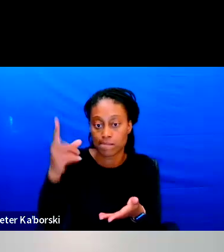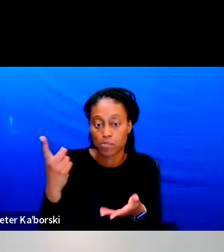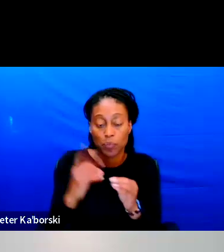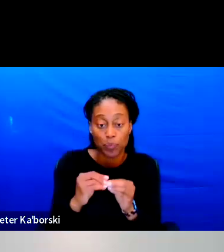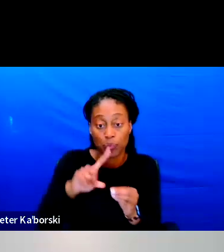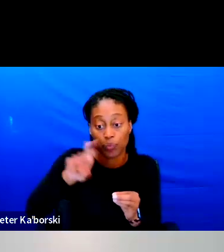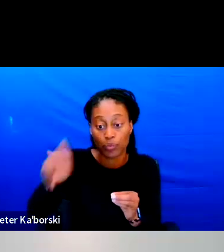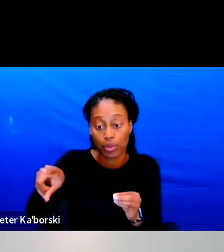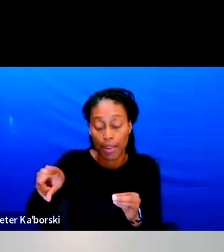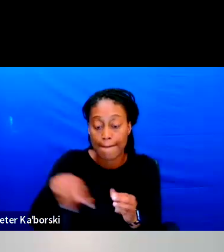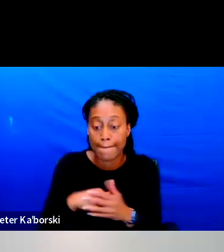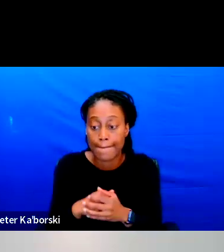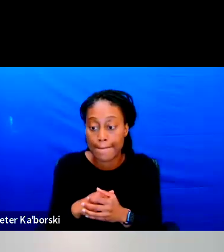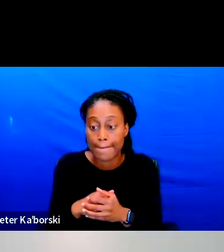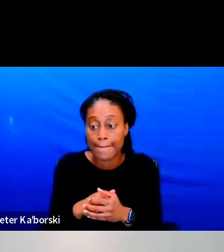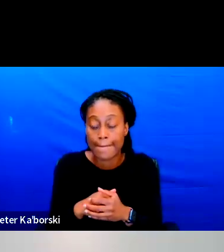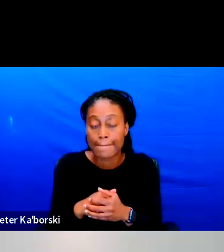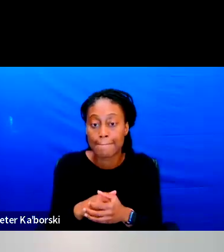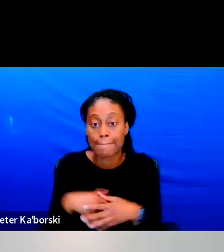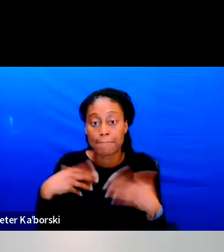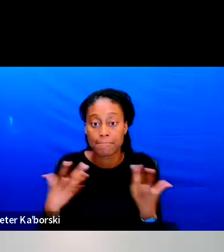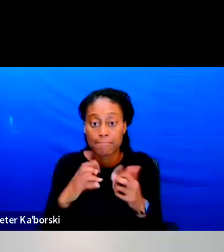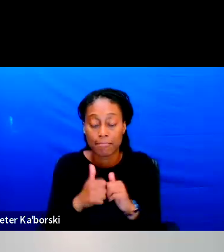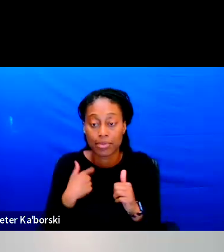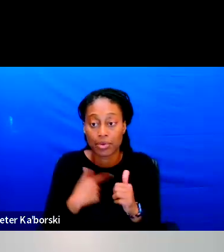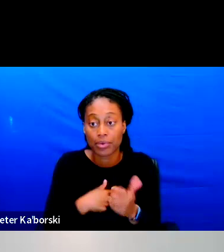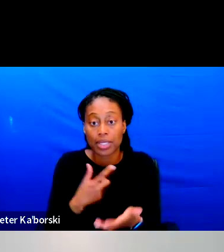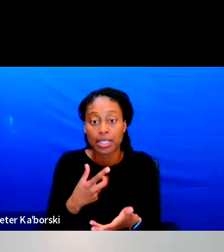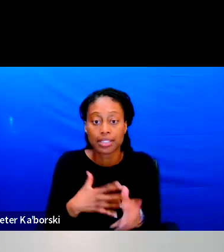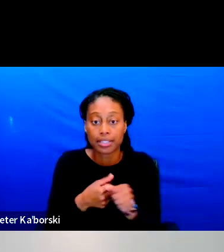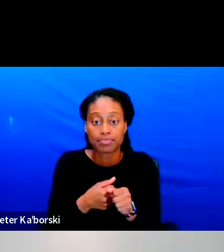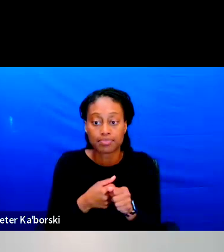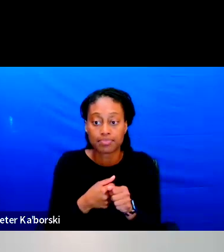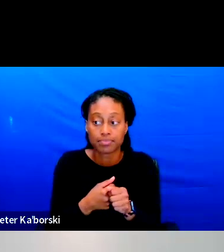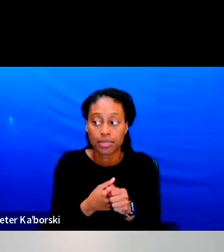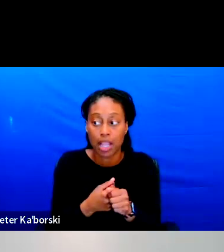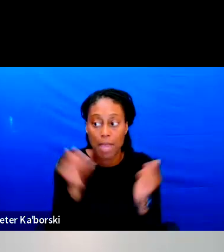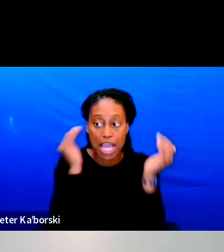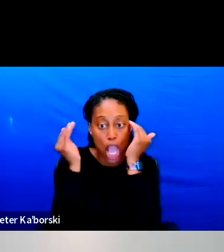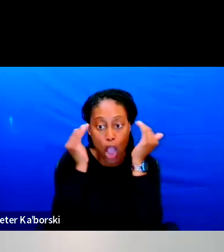Kyle Kleist: you know. That's that's come up is, how do we keep up on resources? They're constantly changing.